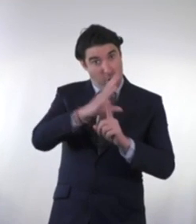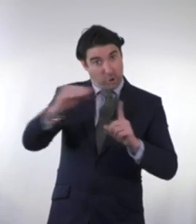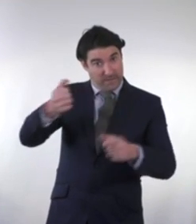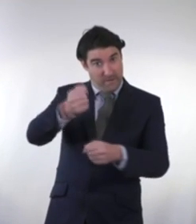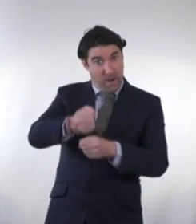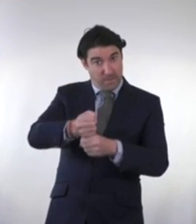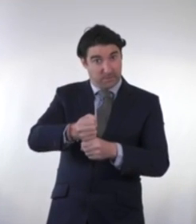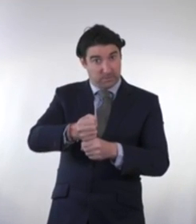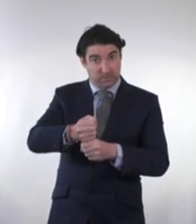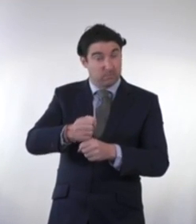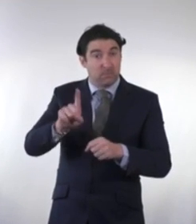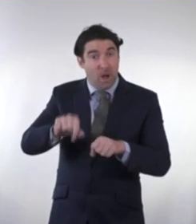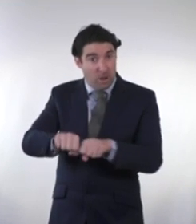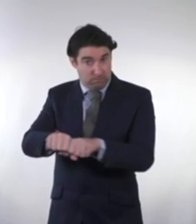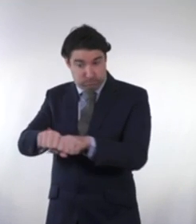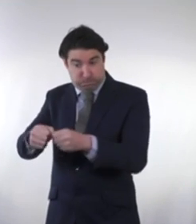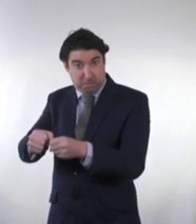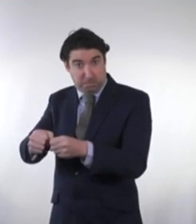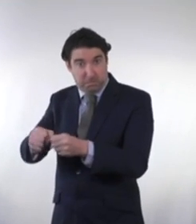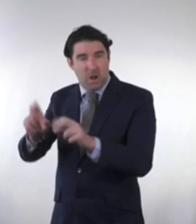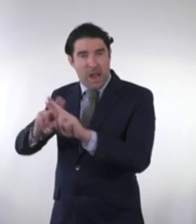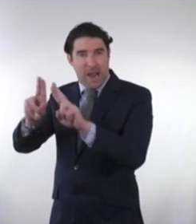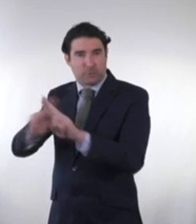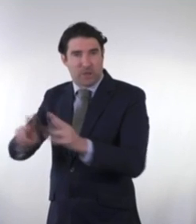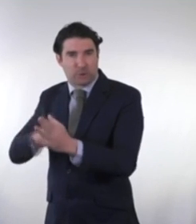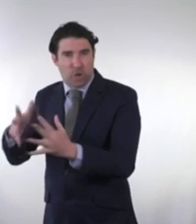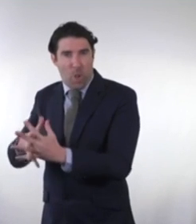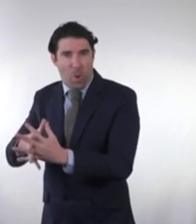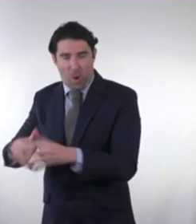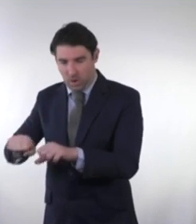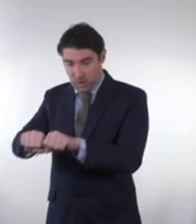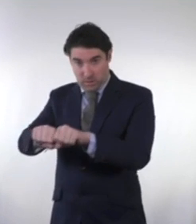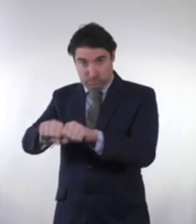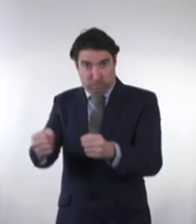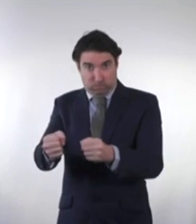The Prime Minister I appreciate the temporary disappointment